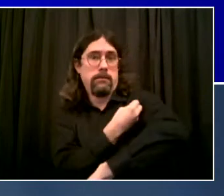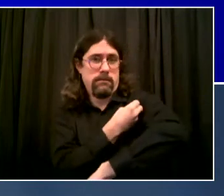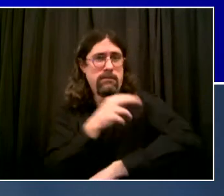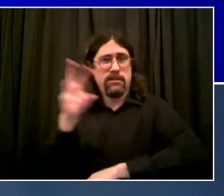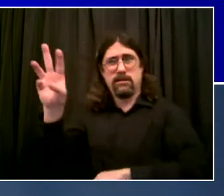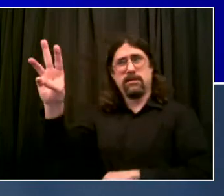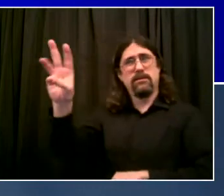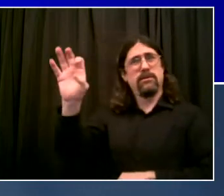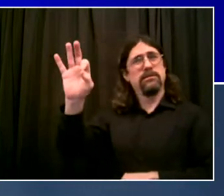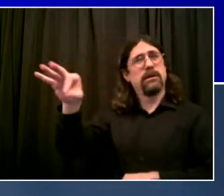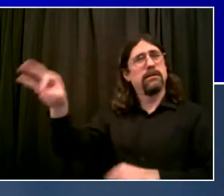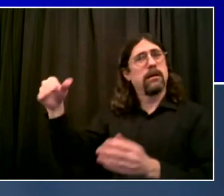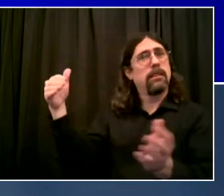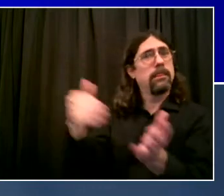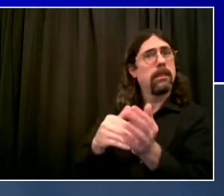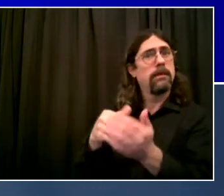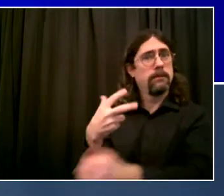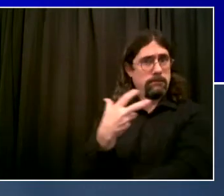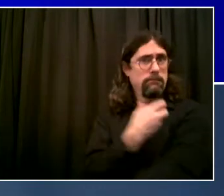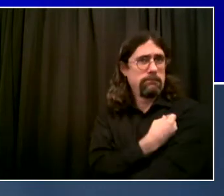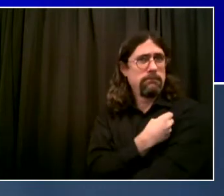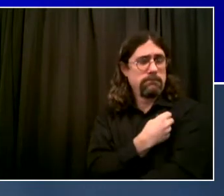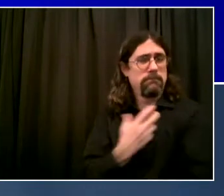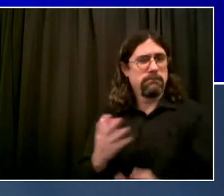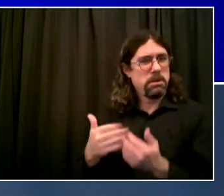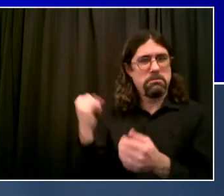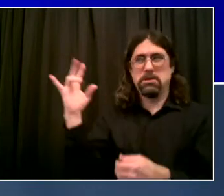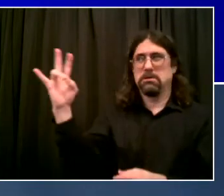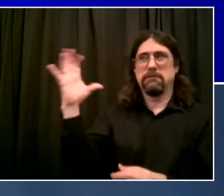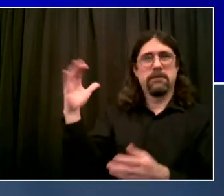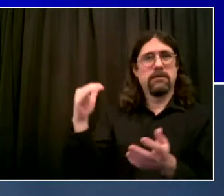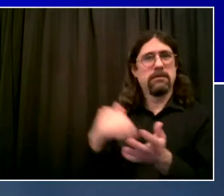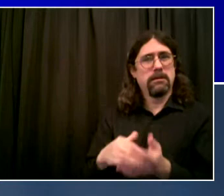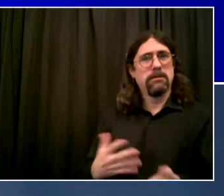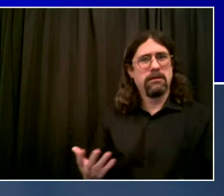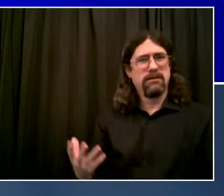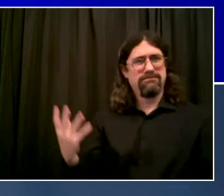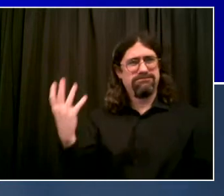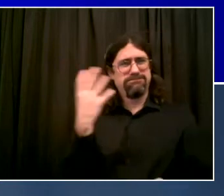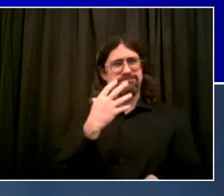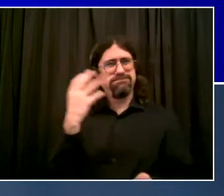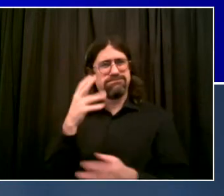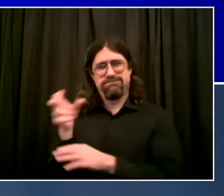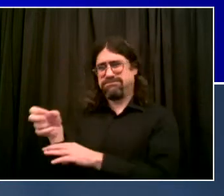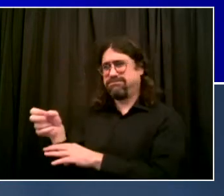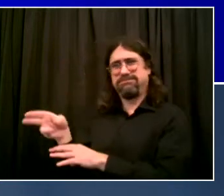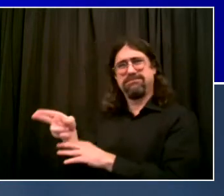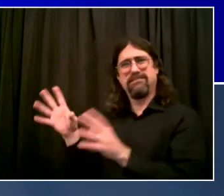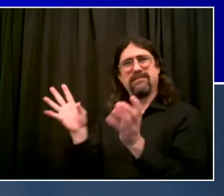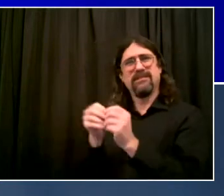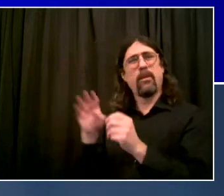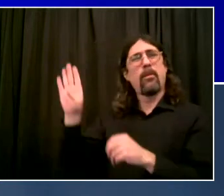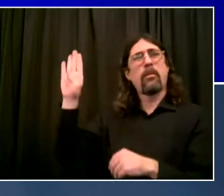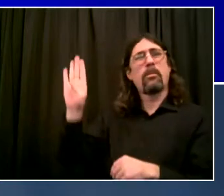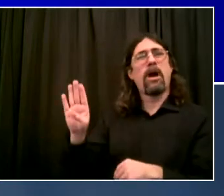AS OOTF OOY DAFROM THE BEGINNING OF OUR EFFORTS, 699,524 NEW YORKERS HAA VE